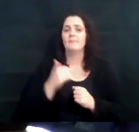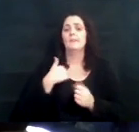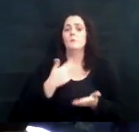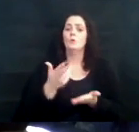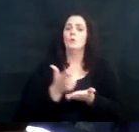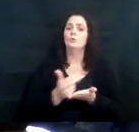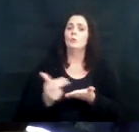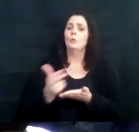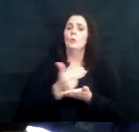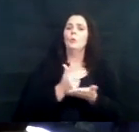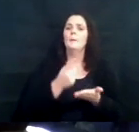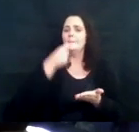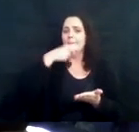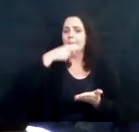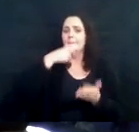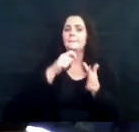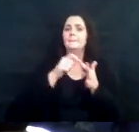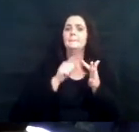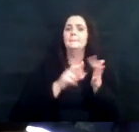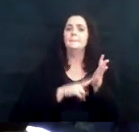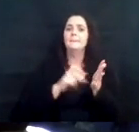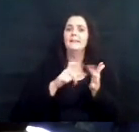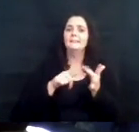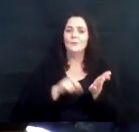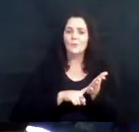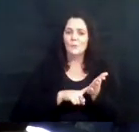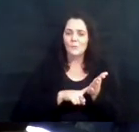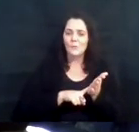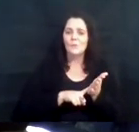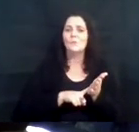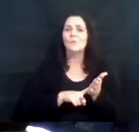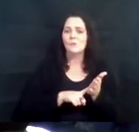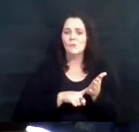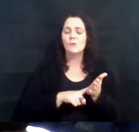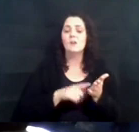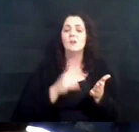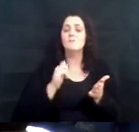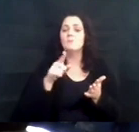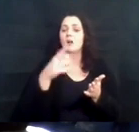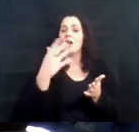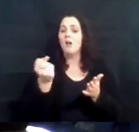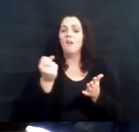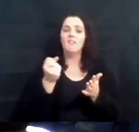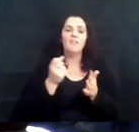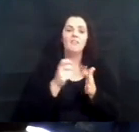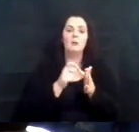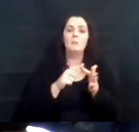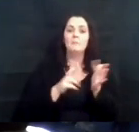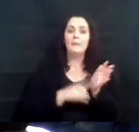morning and so pencil is fine if you have pens or textas or anything, you'll be able to work with those.